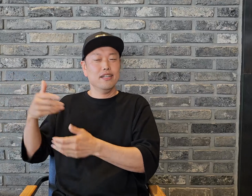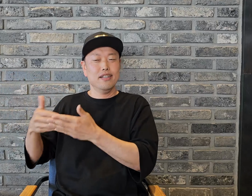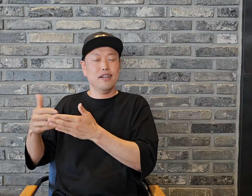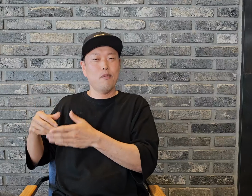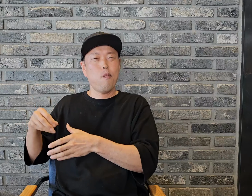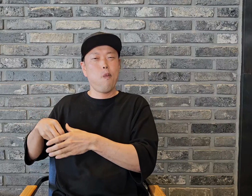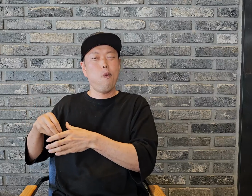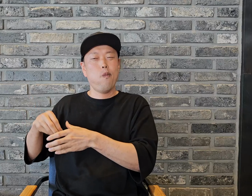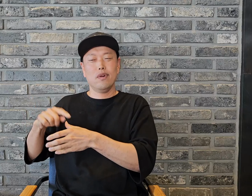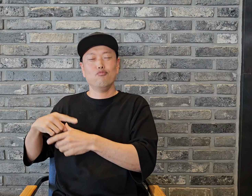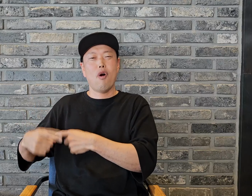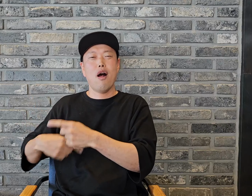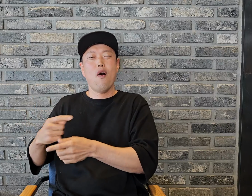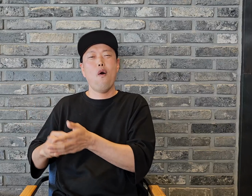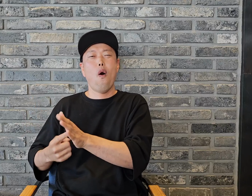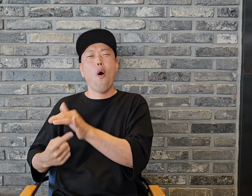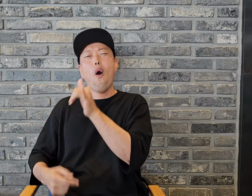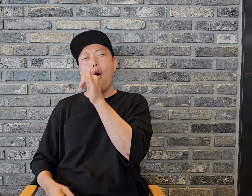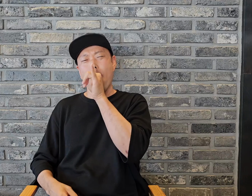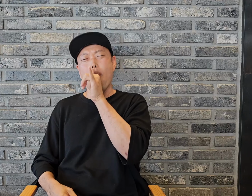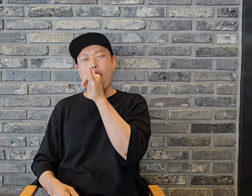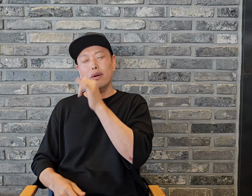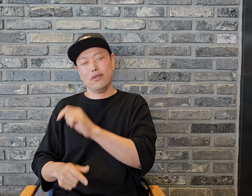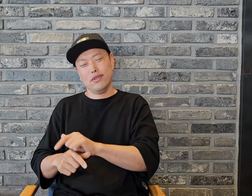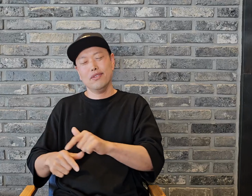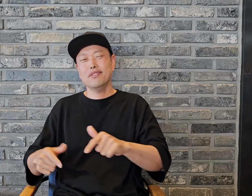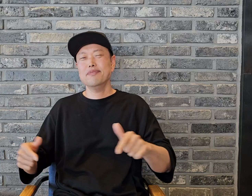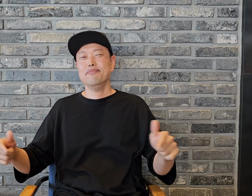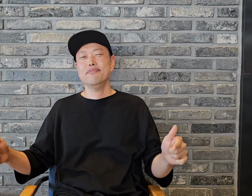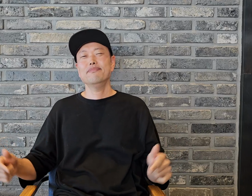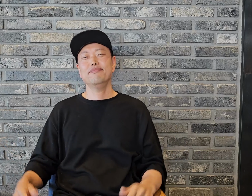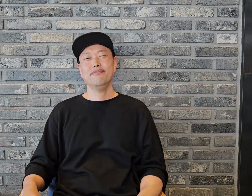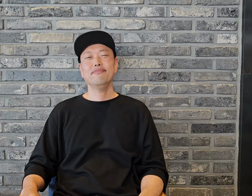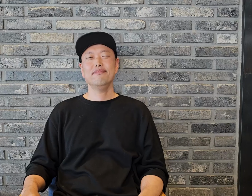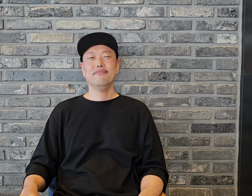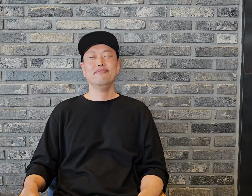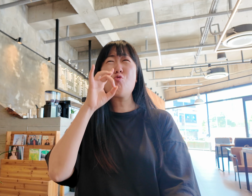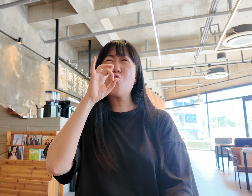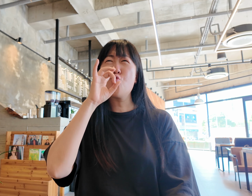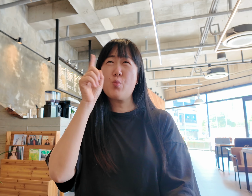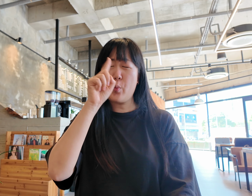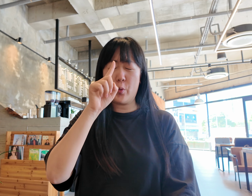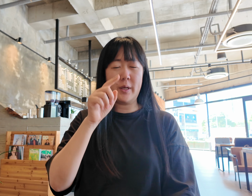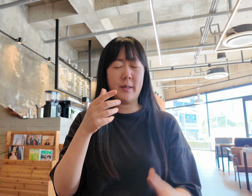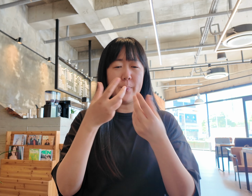to create content. I have a question.